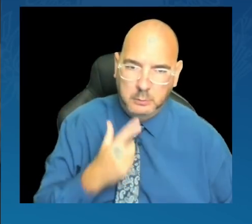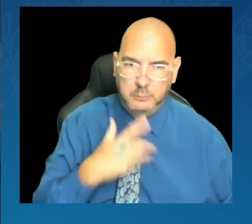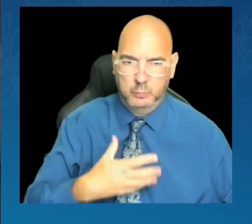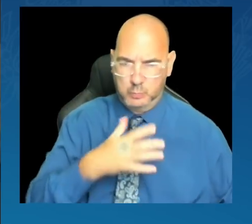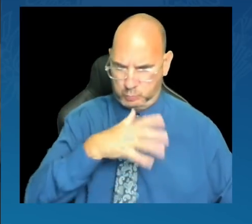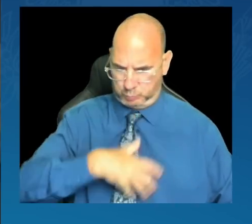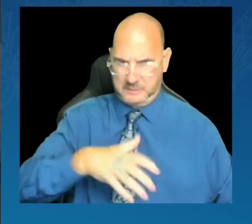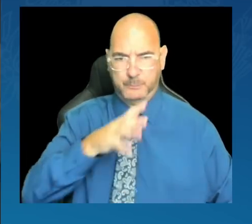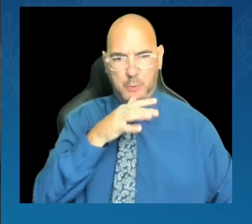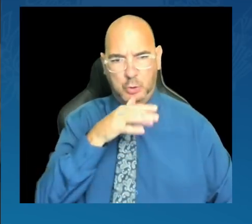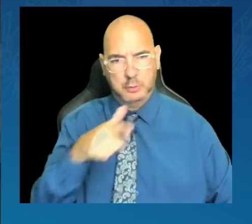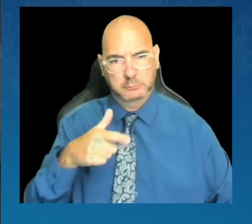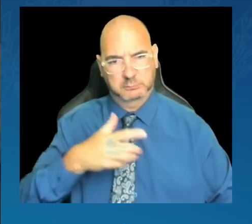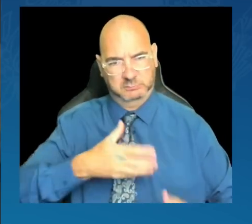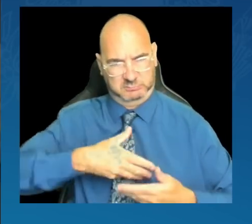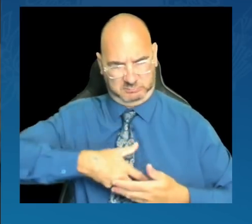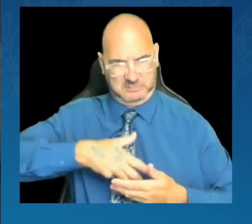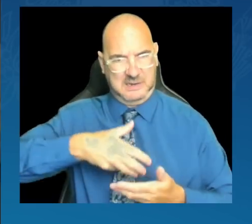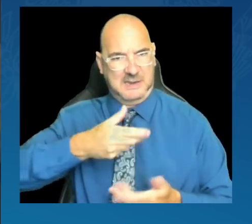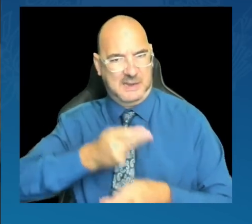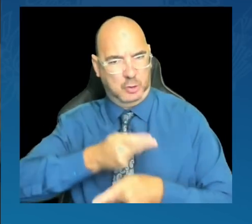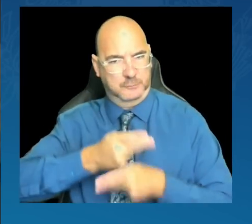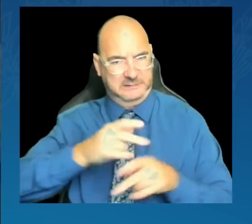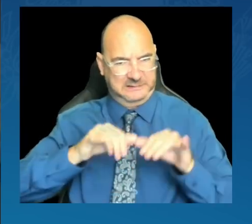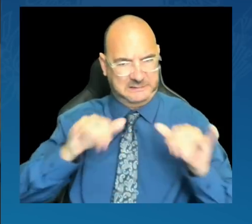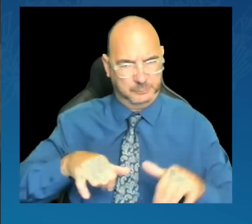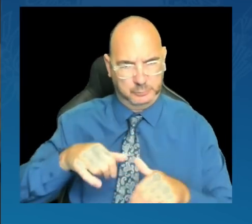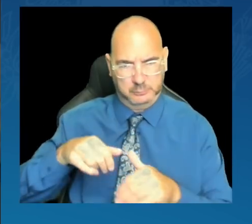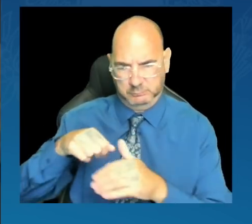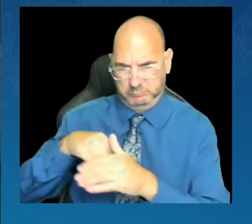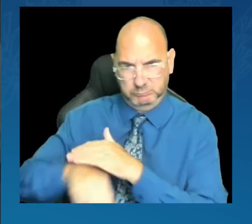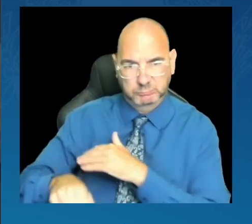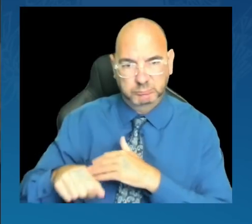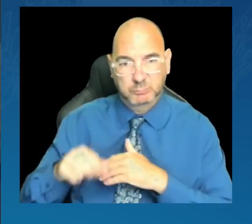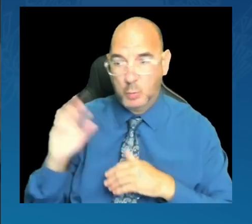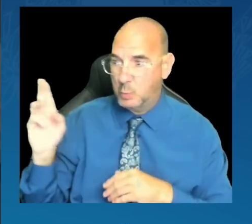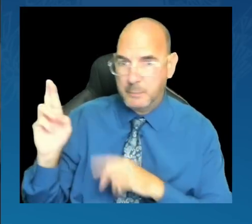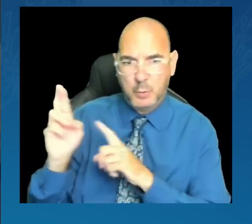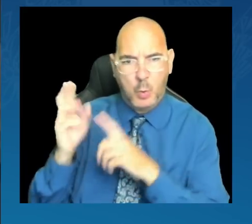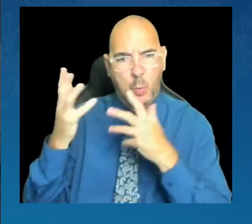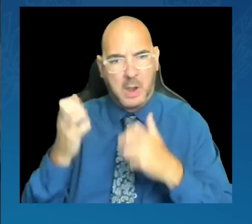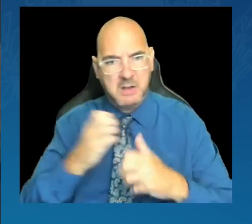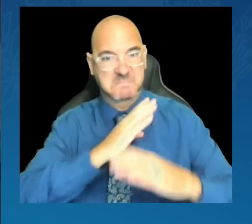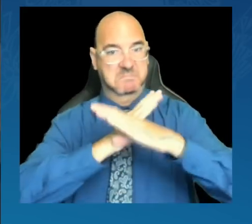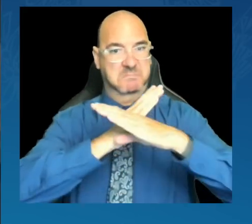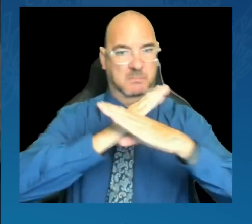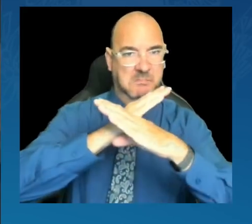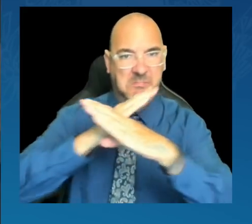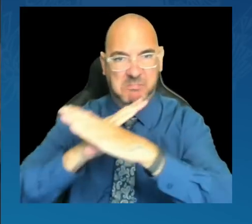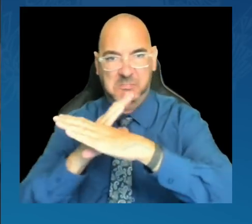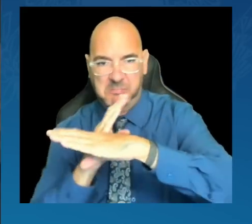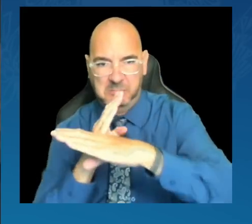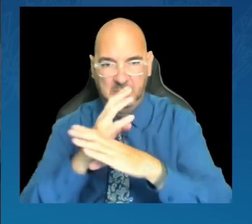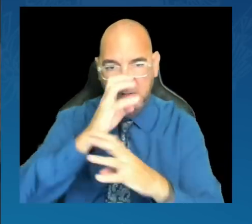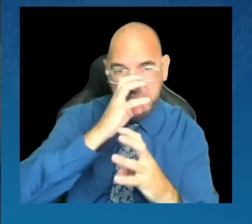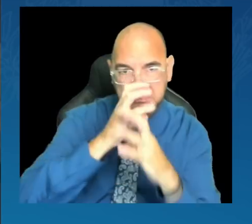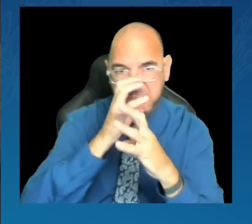What Republicans want to do by placing a very restrictive ban on abortion access will have a devastating effect on the lives of women.